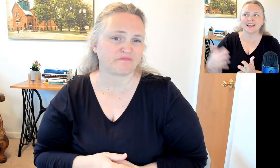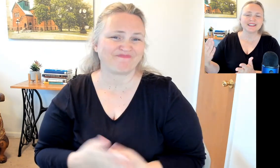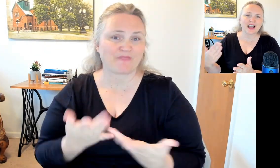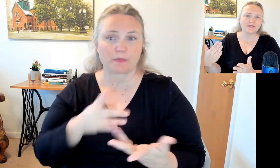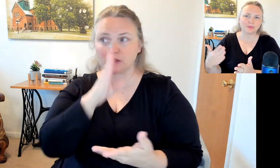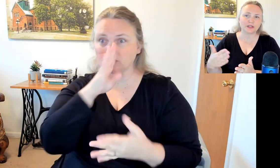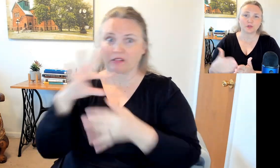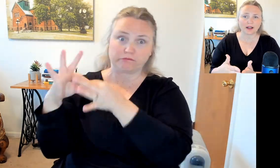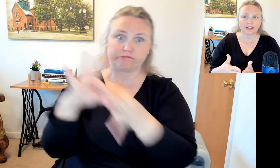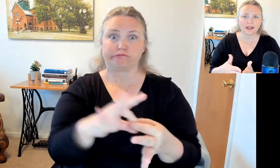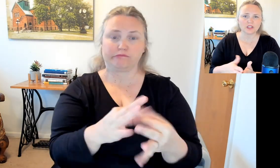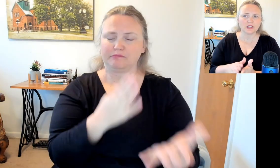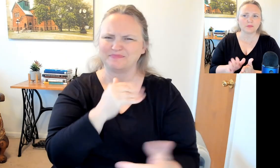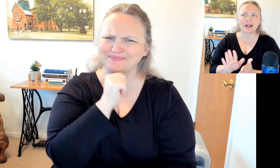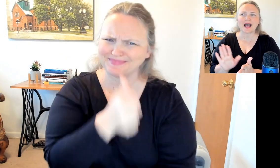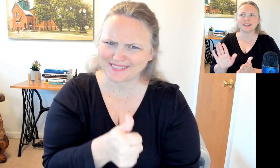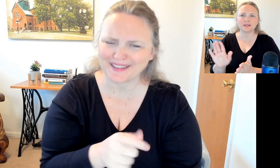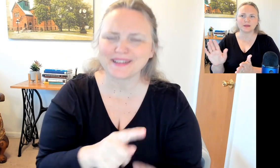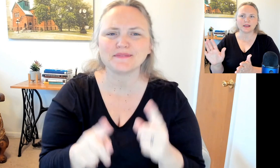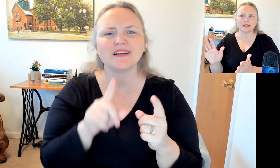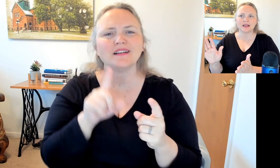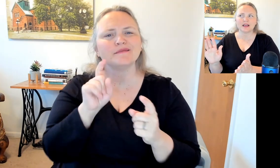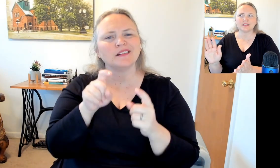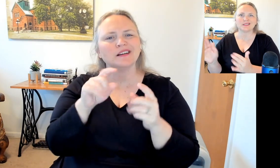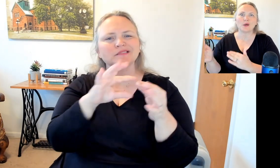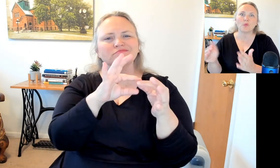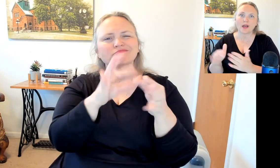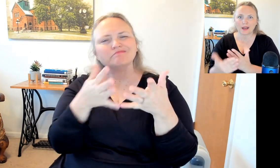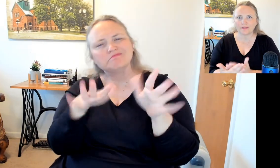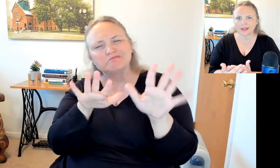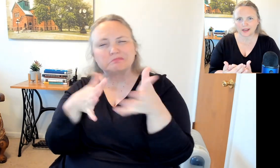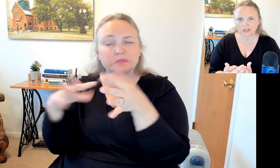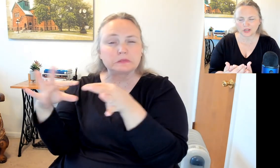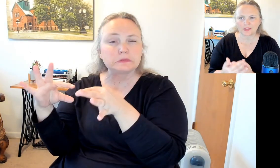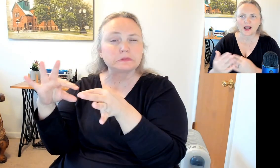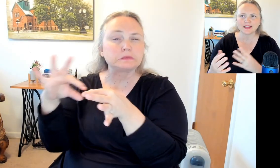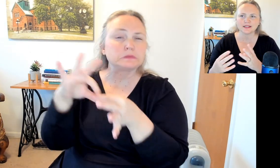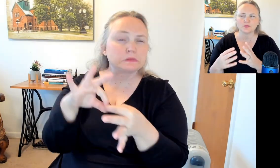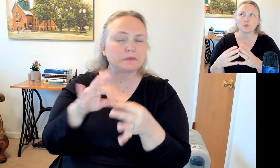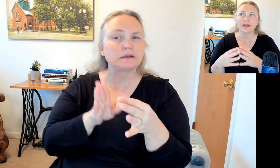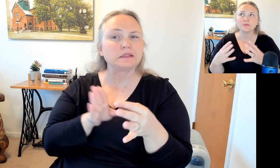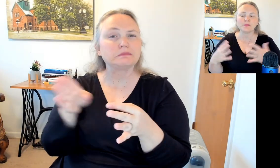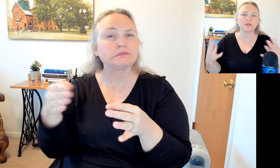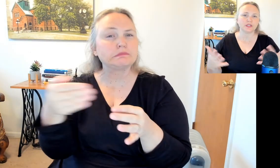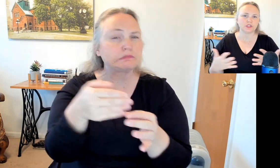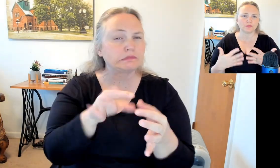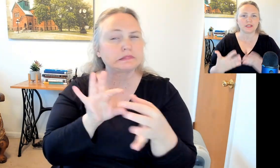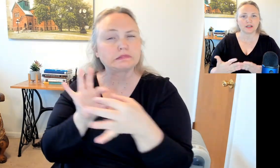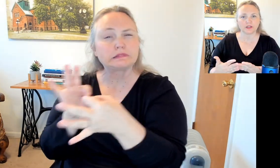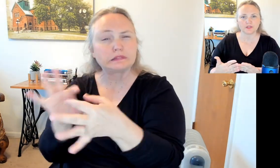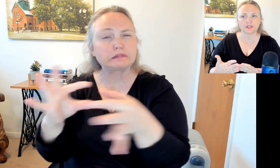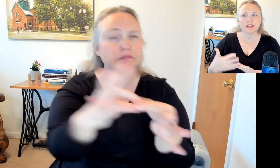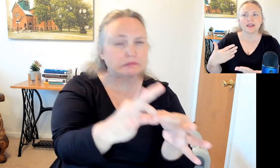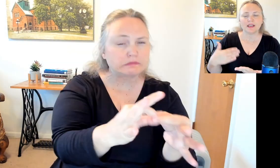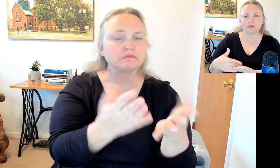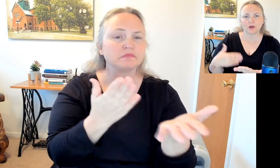It doesn't have to be a direct connection, but it has to be. Somewhat of a connection there has when people look at your materials if you're